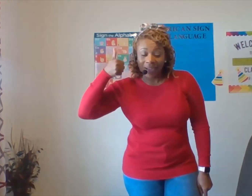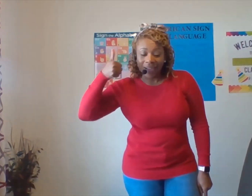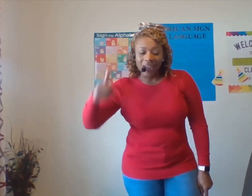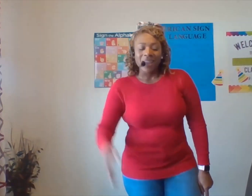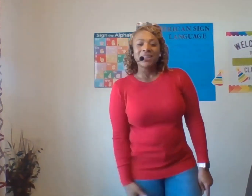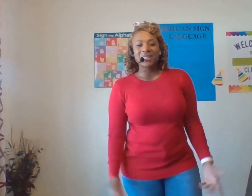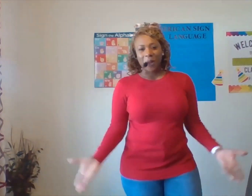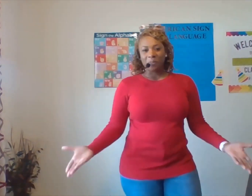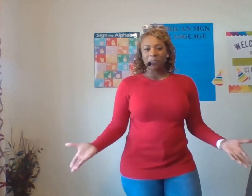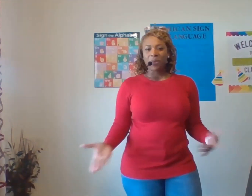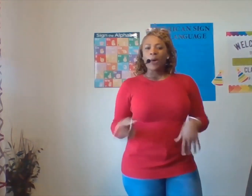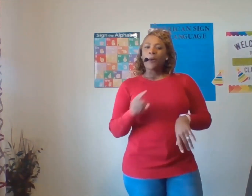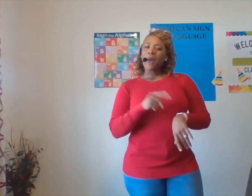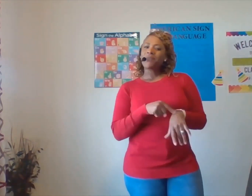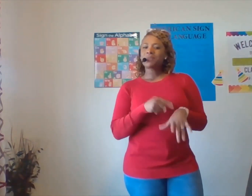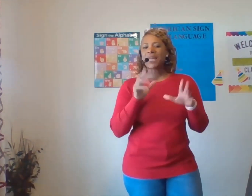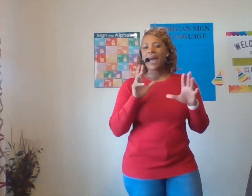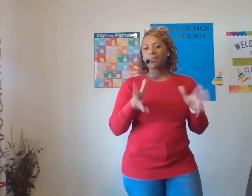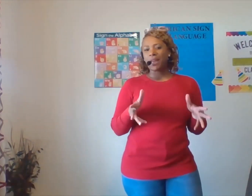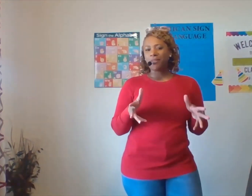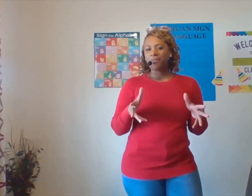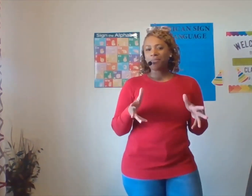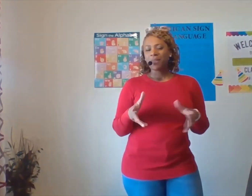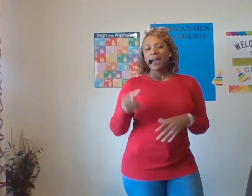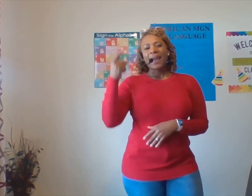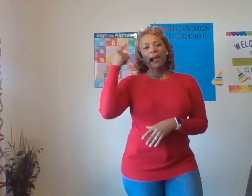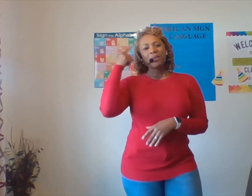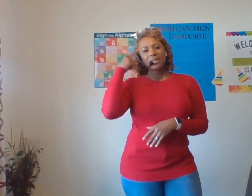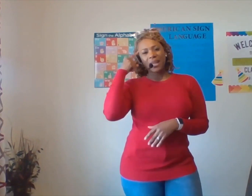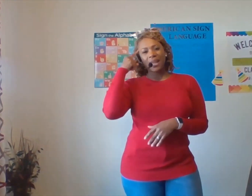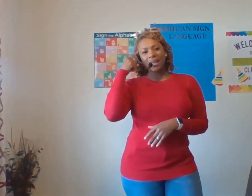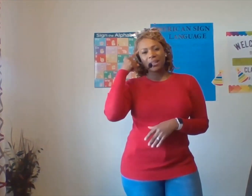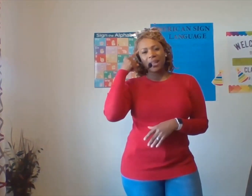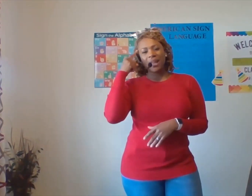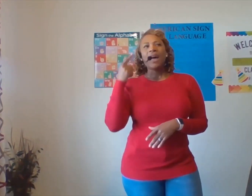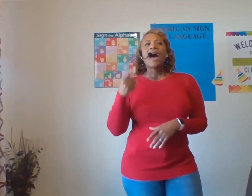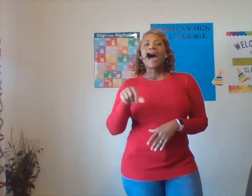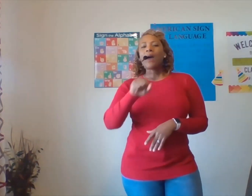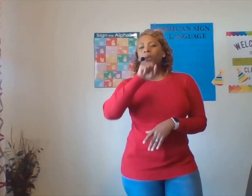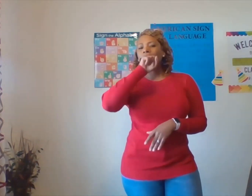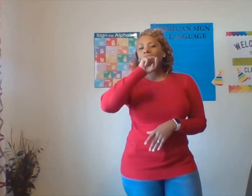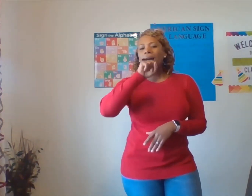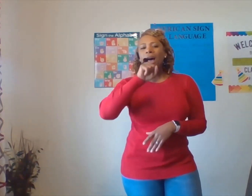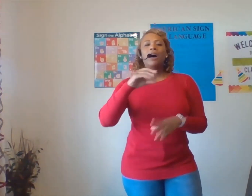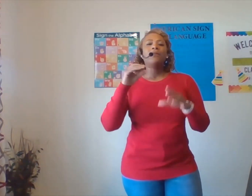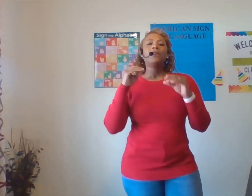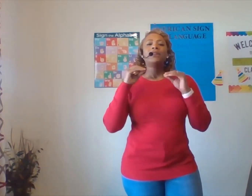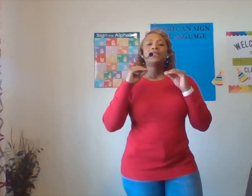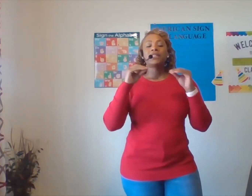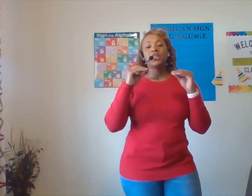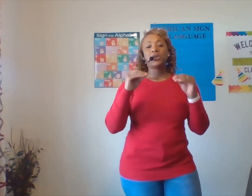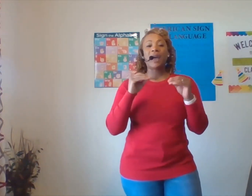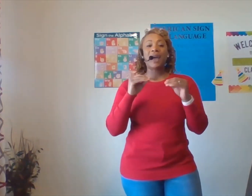so we have some time left and I was thinking I would love to teach you guys